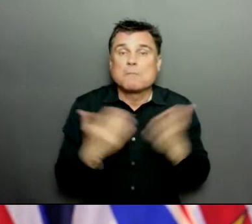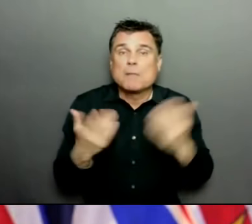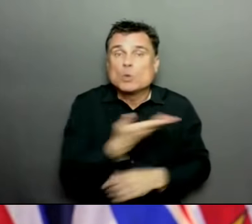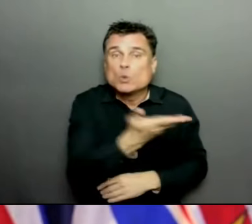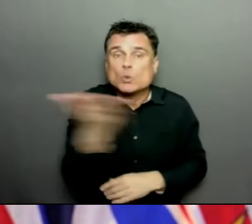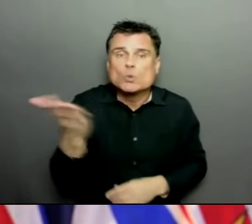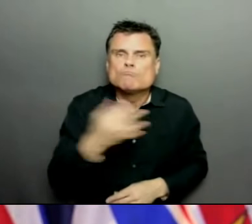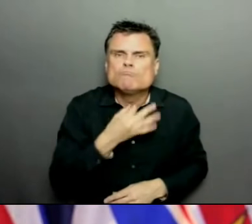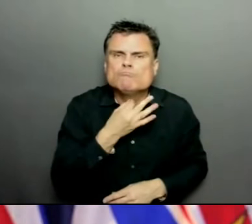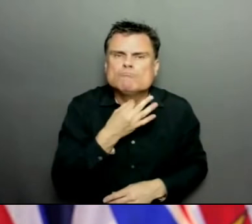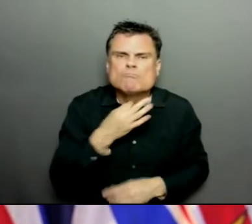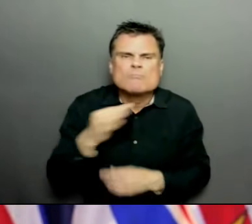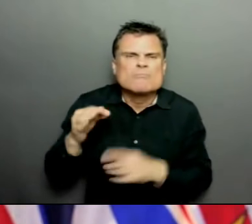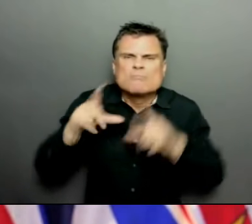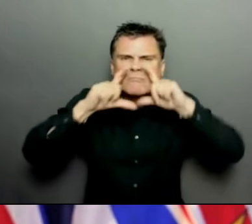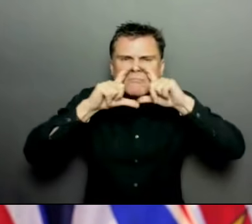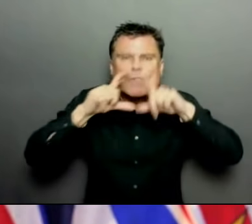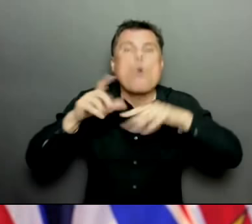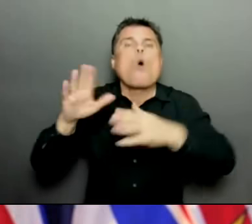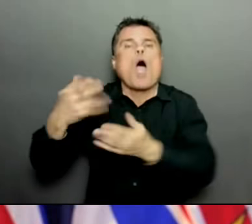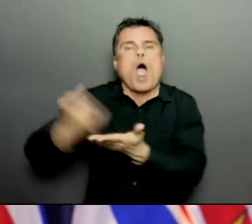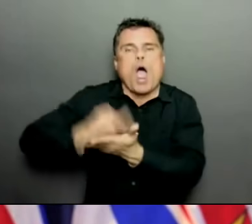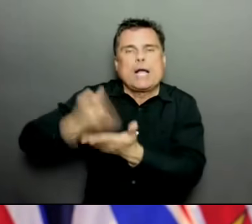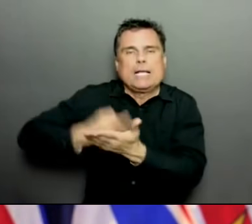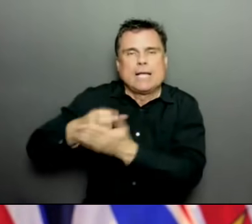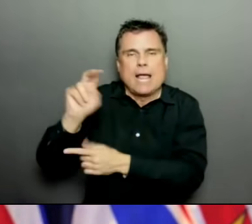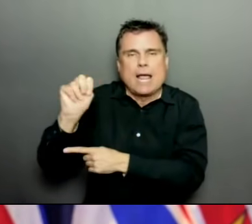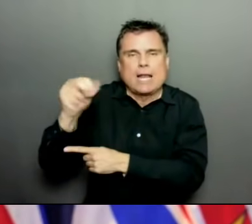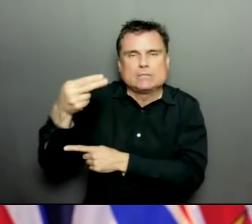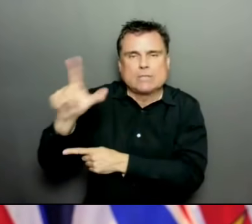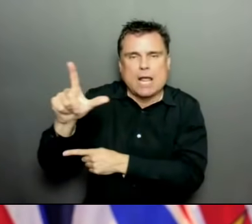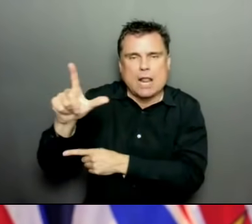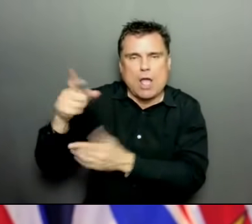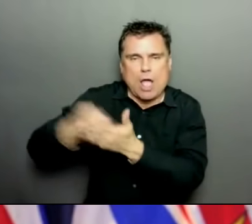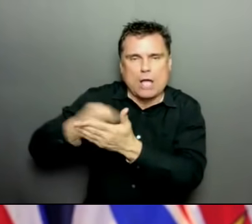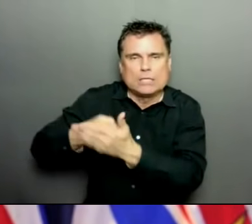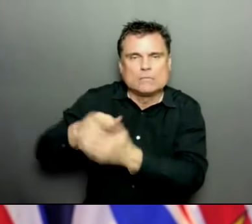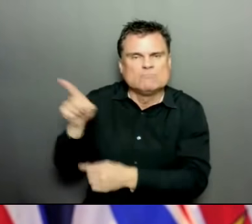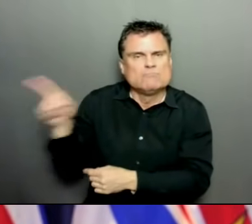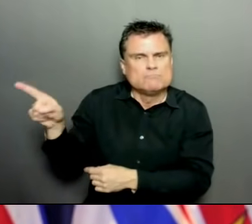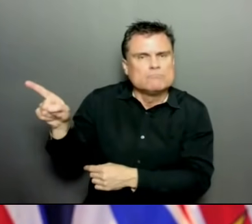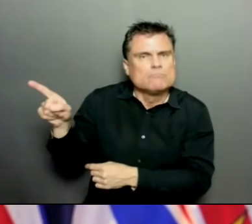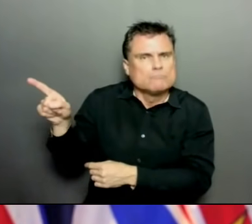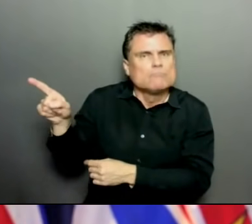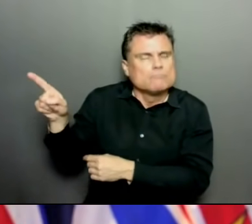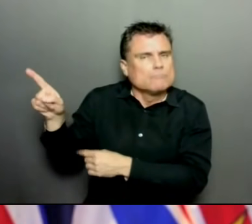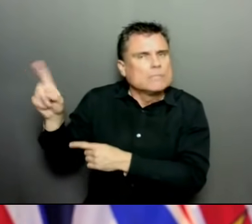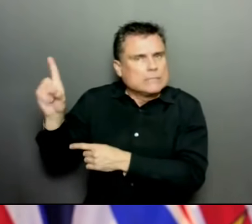which is to say you know the NHL later proposal with respect to , I guess would be the 2021